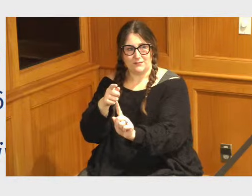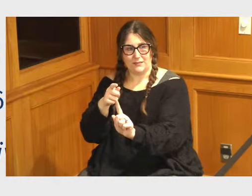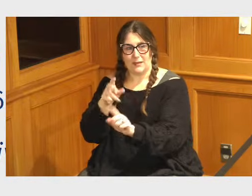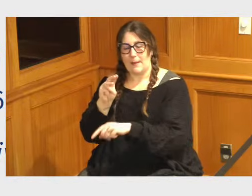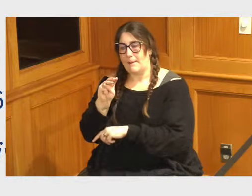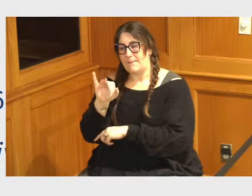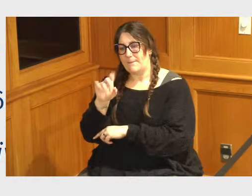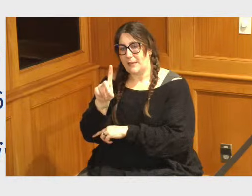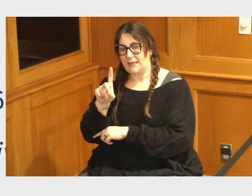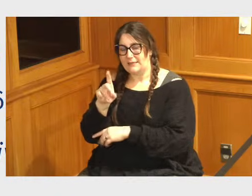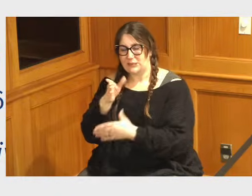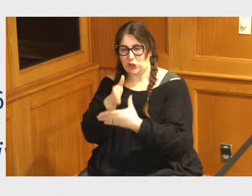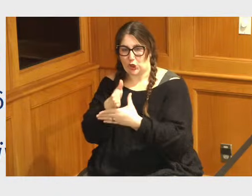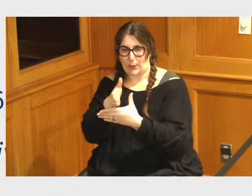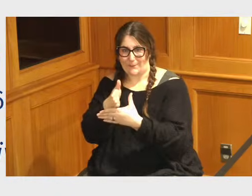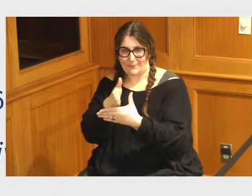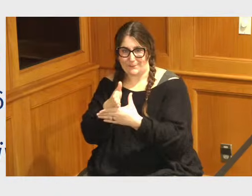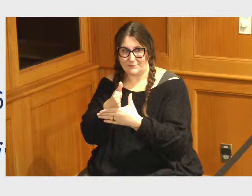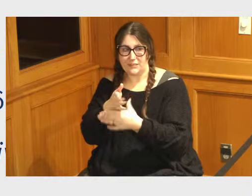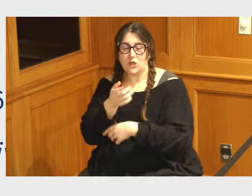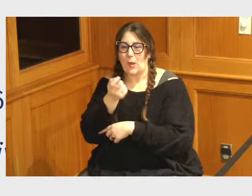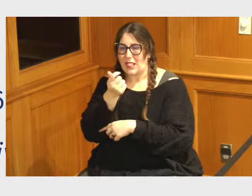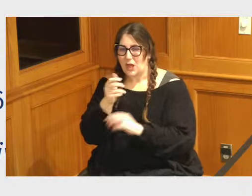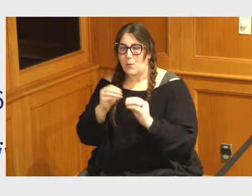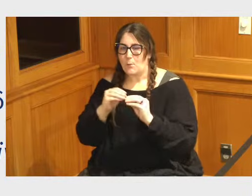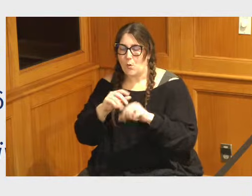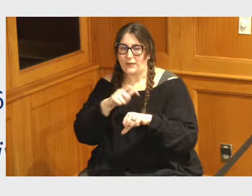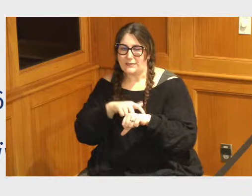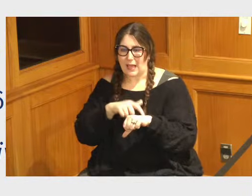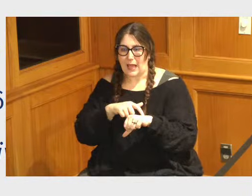those are projects that still need a little more time to come to fruition, but there's